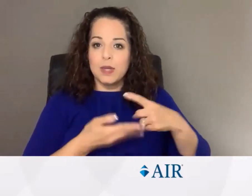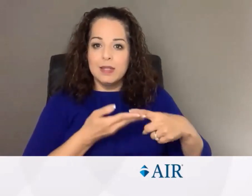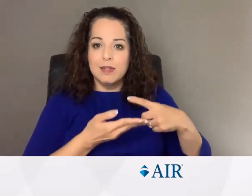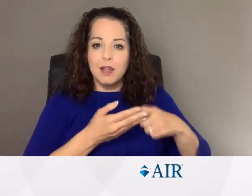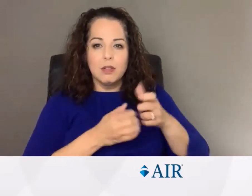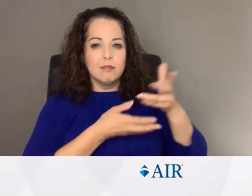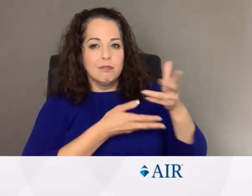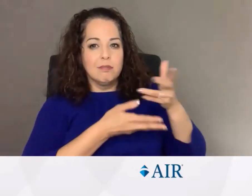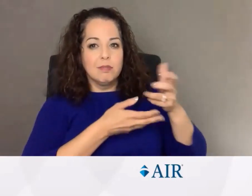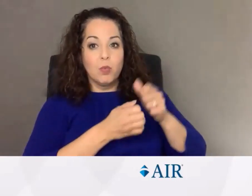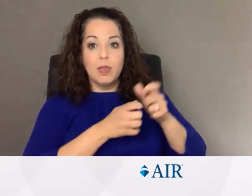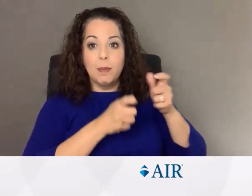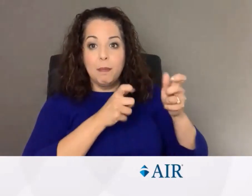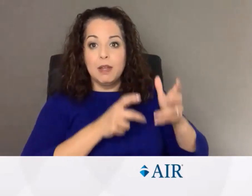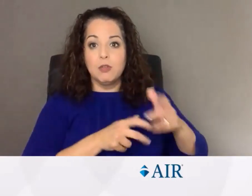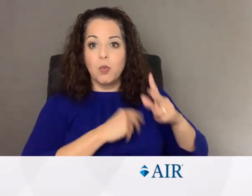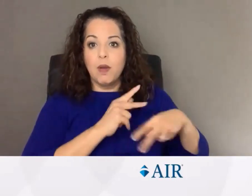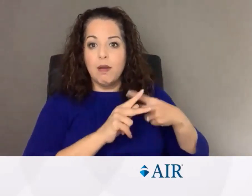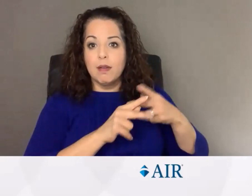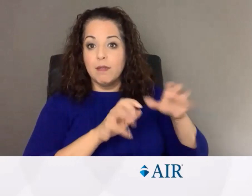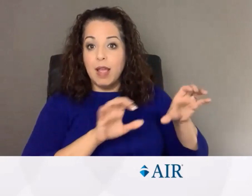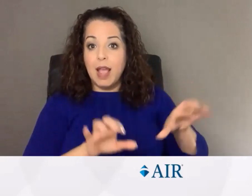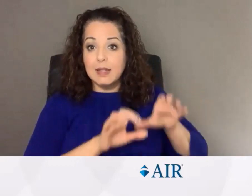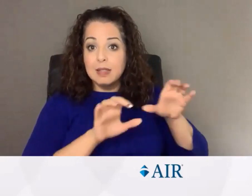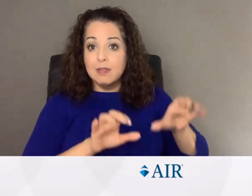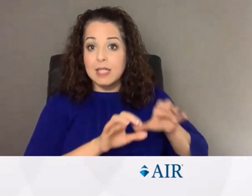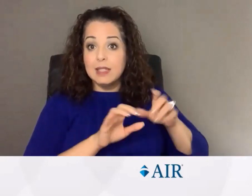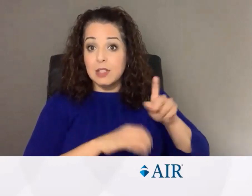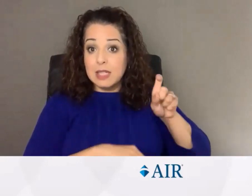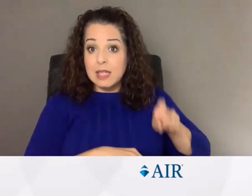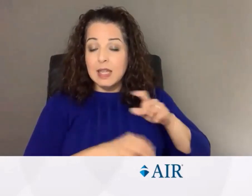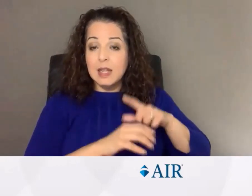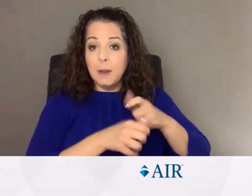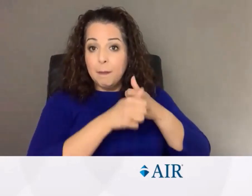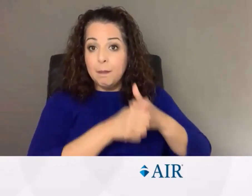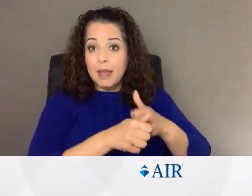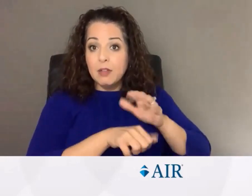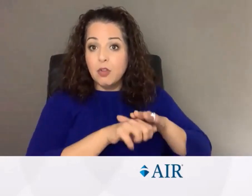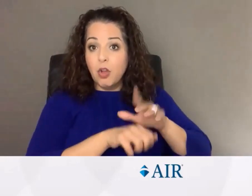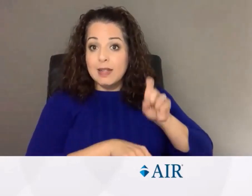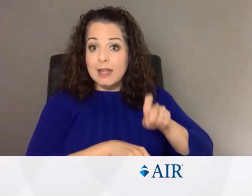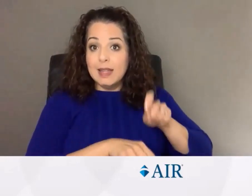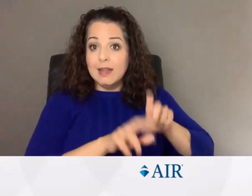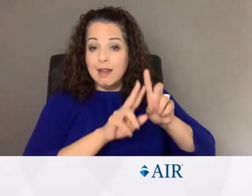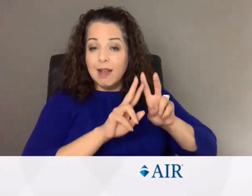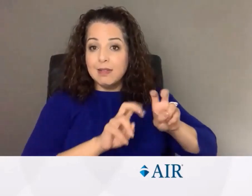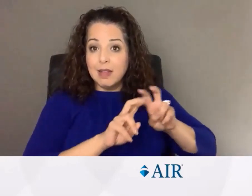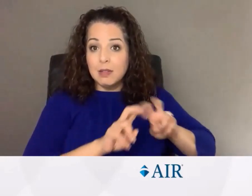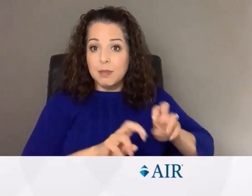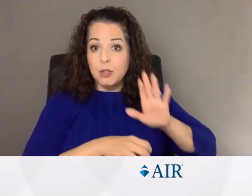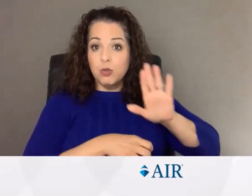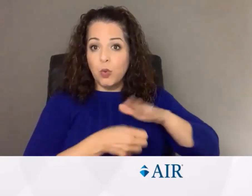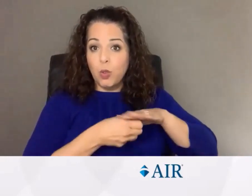the type of activities that needed based on a need assessment in your local clinical sites.